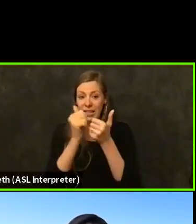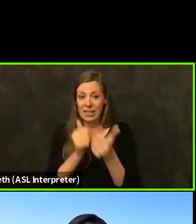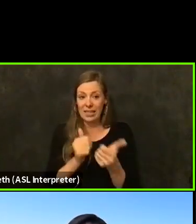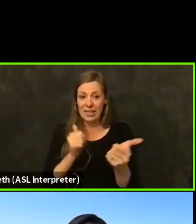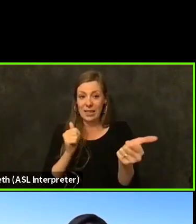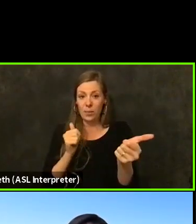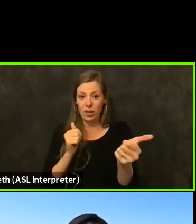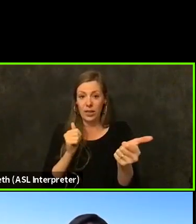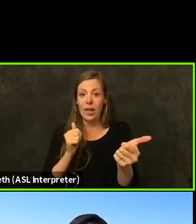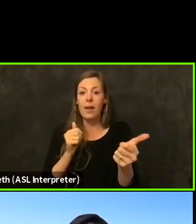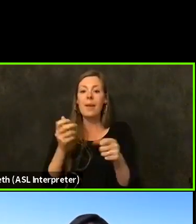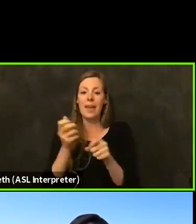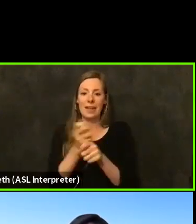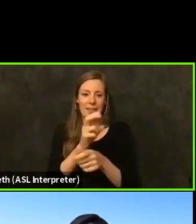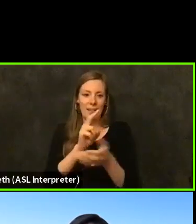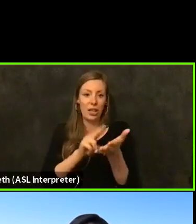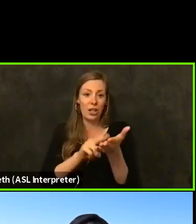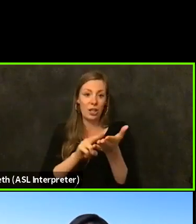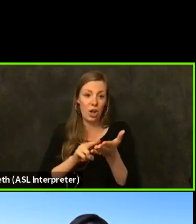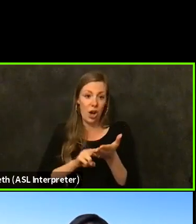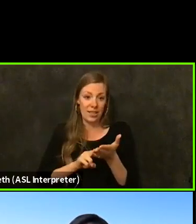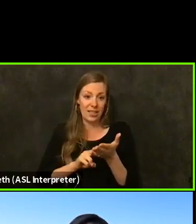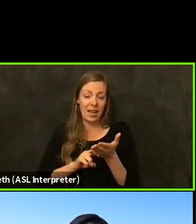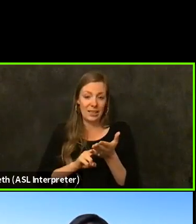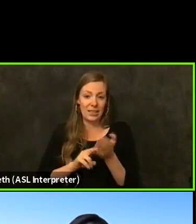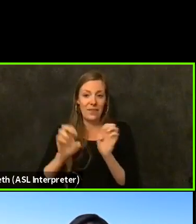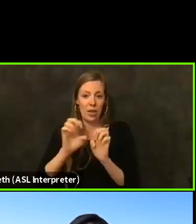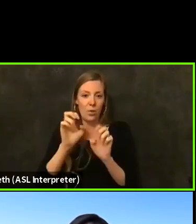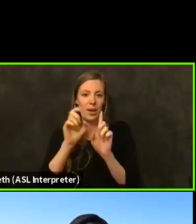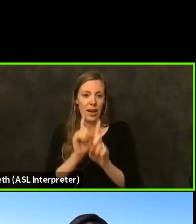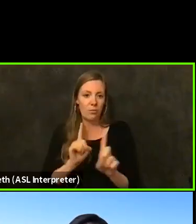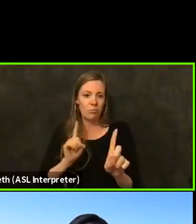contacts evaluated and quarantined so everybody gets tested.